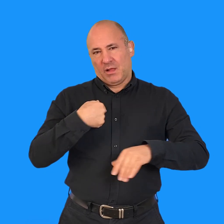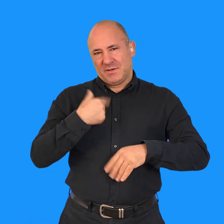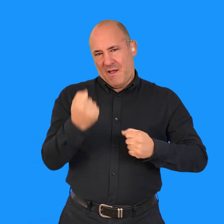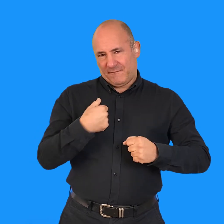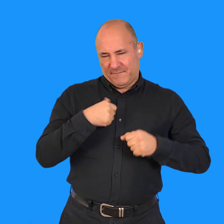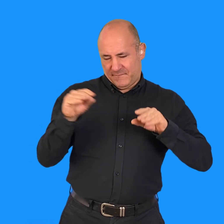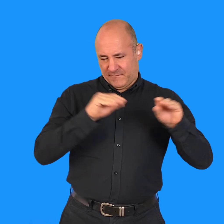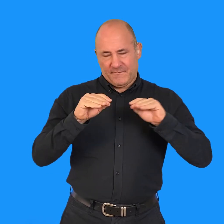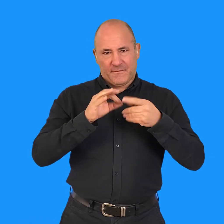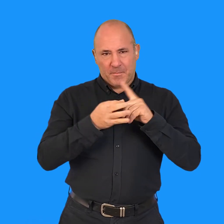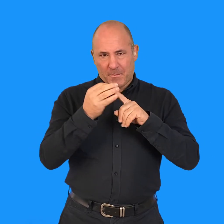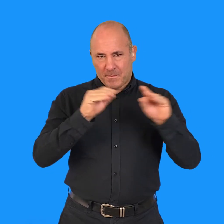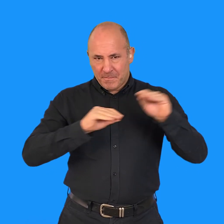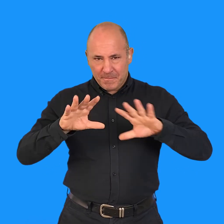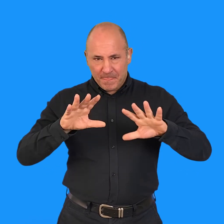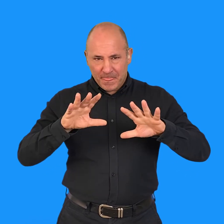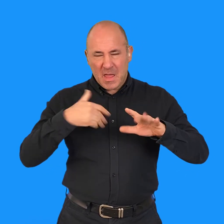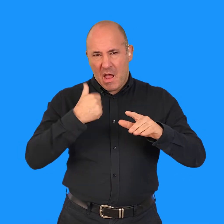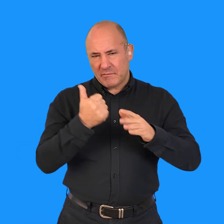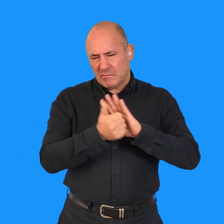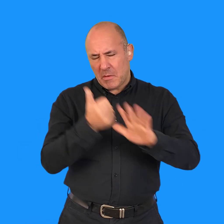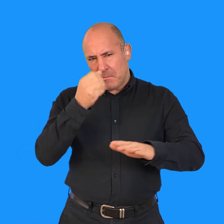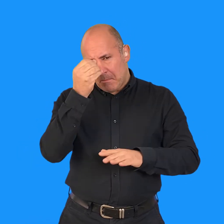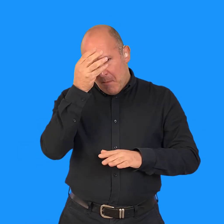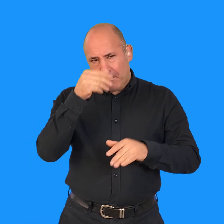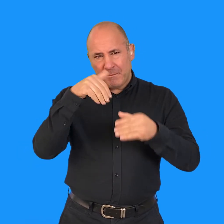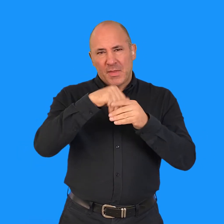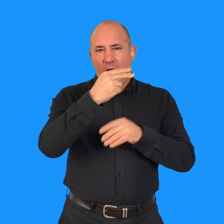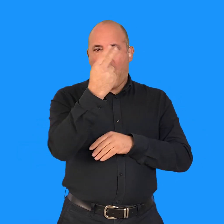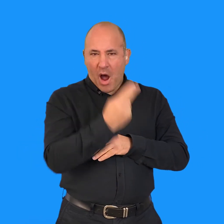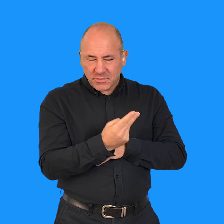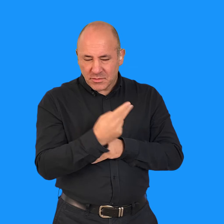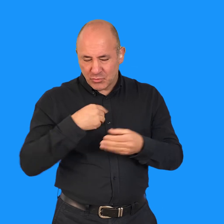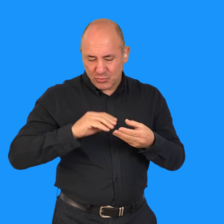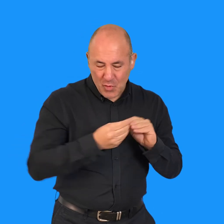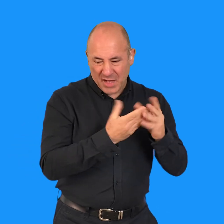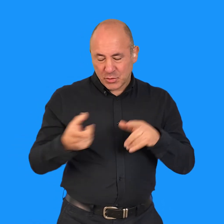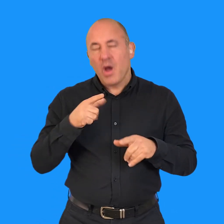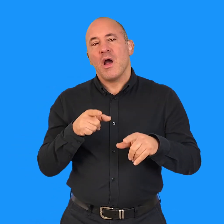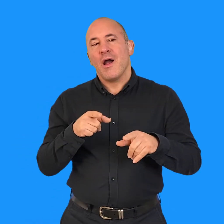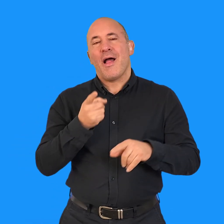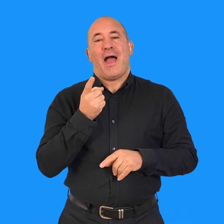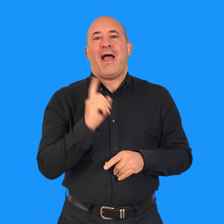But I was utilizing my skill set and expertise in the arts to make that for him.